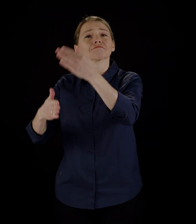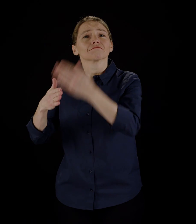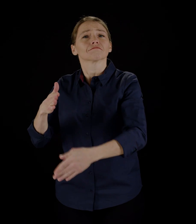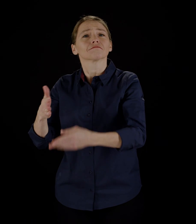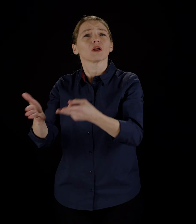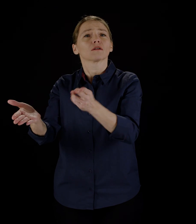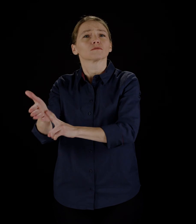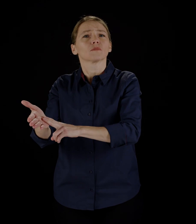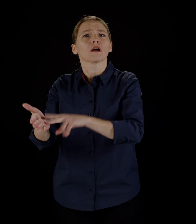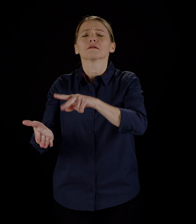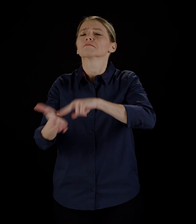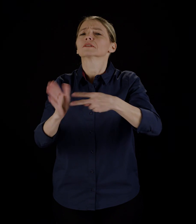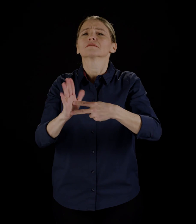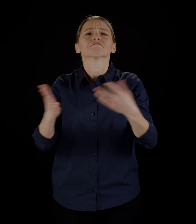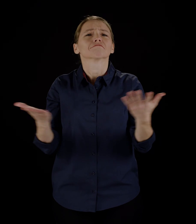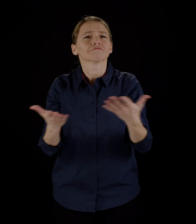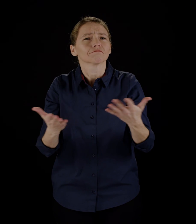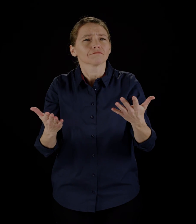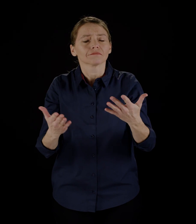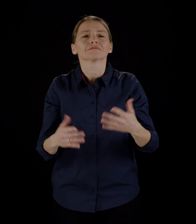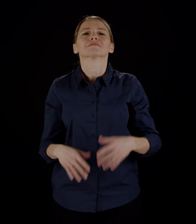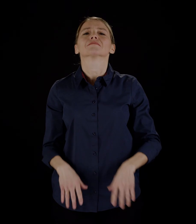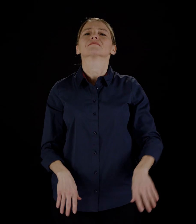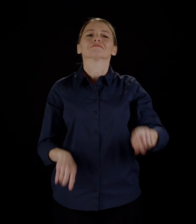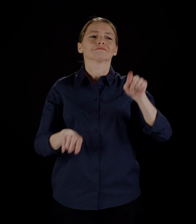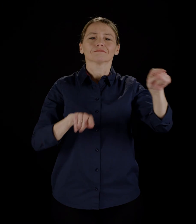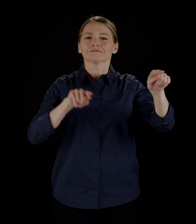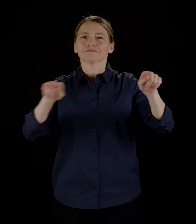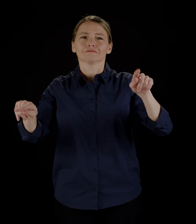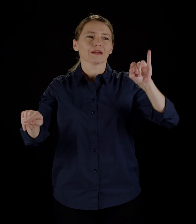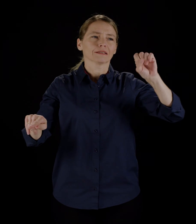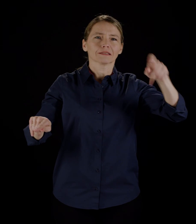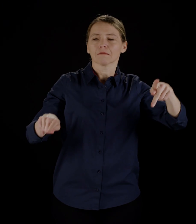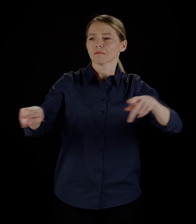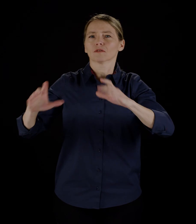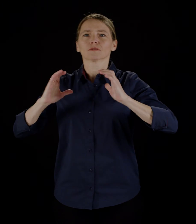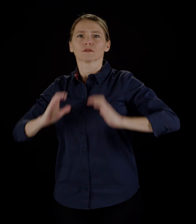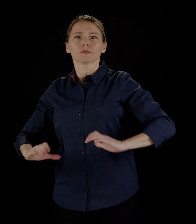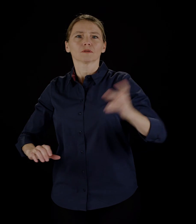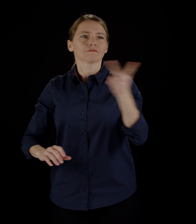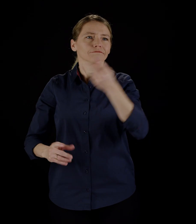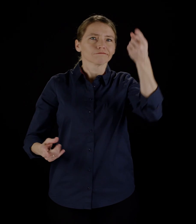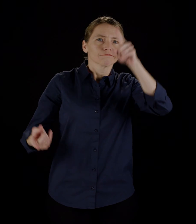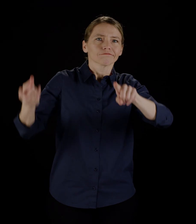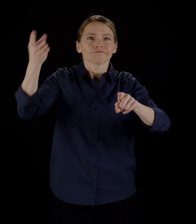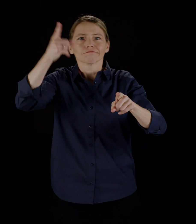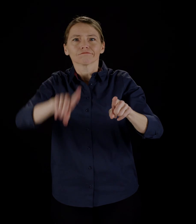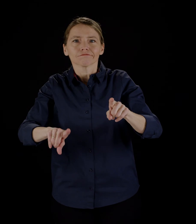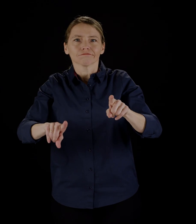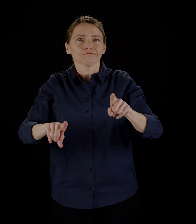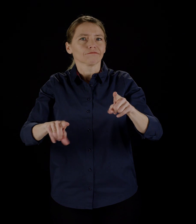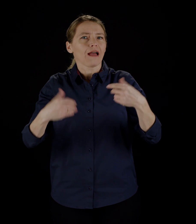A Fixed Term Contract is a contract between an ISP and a customer that has a set duration.